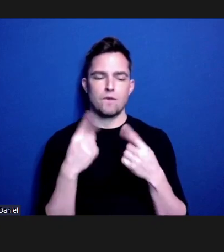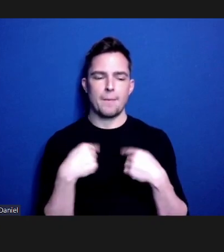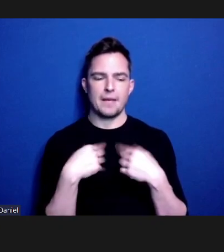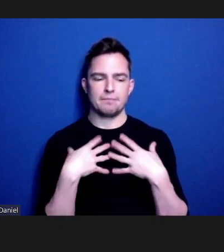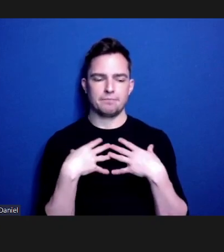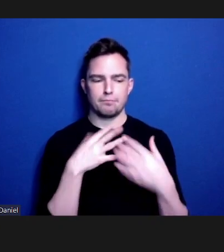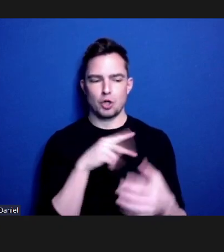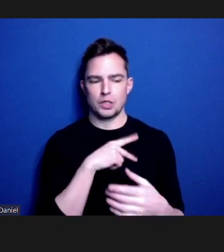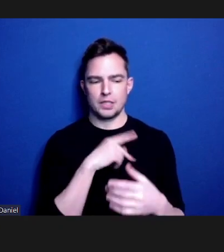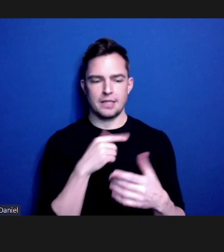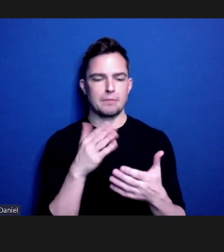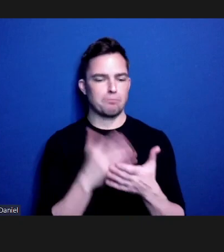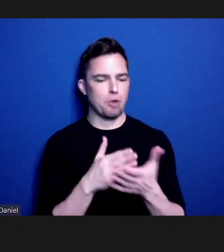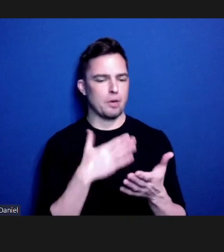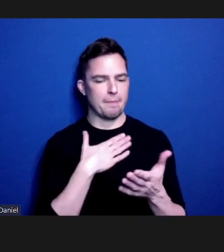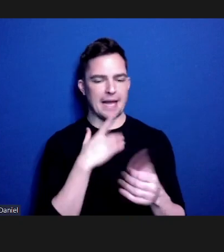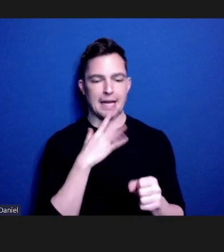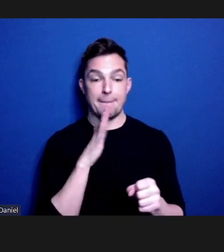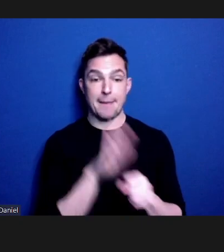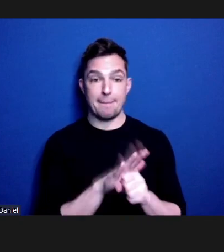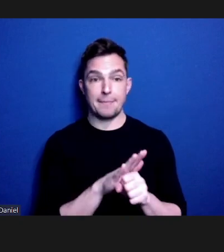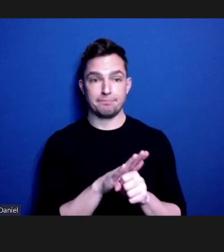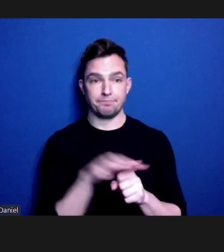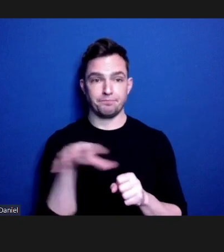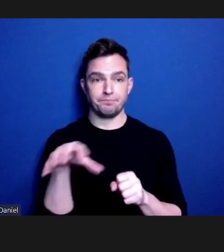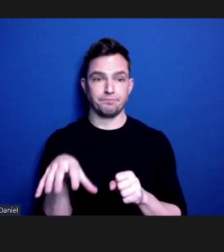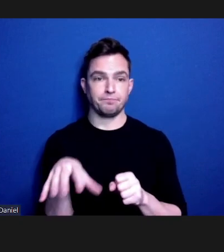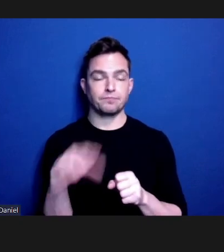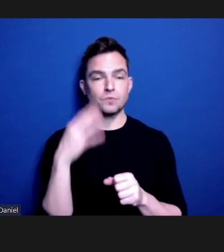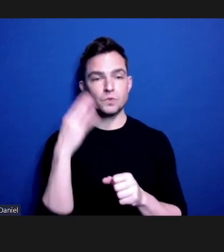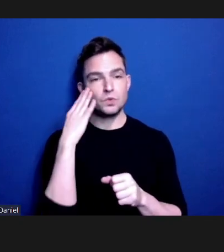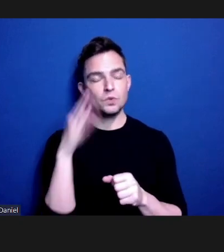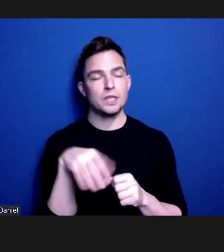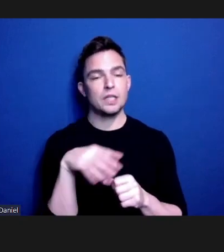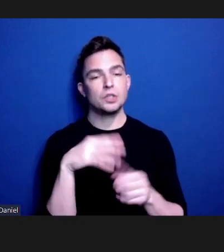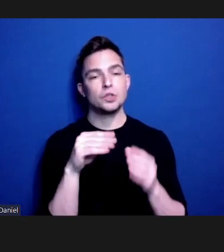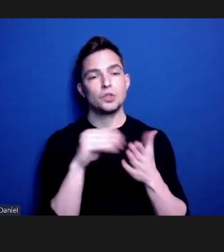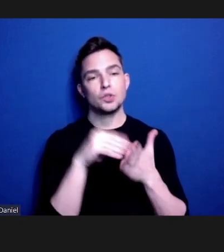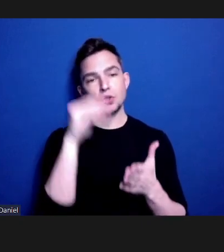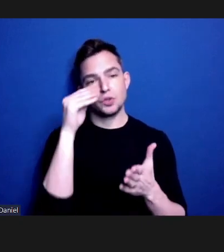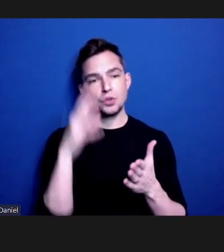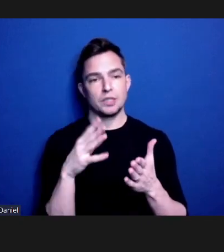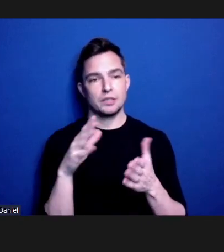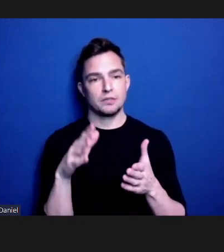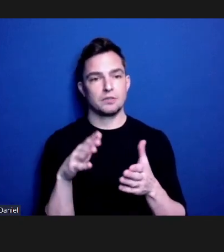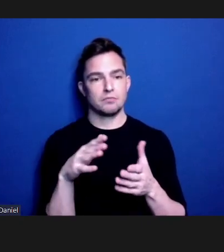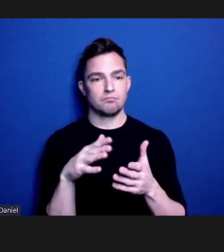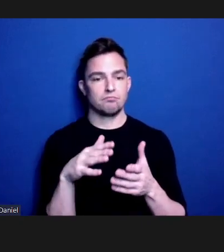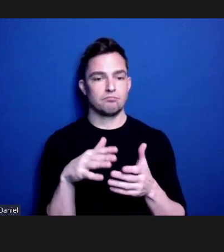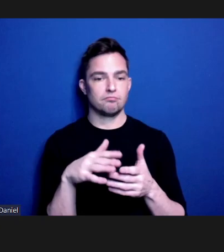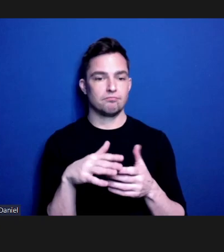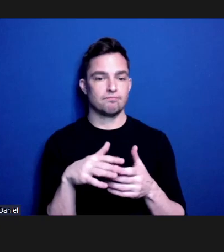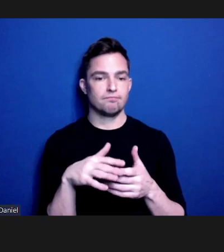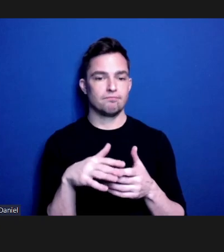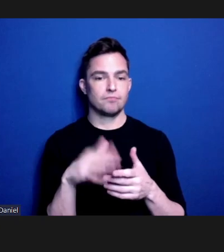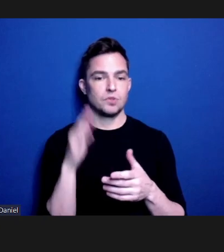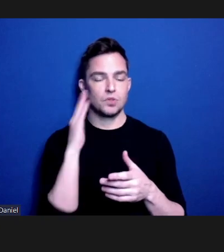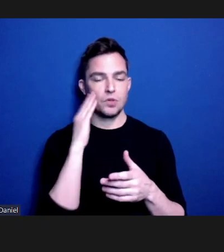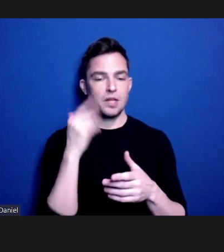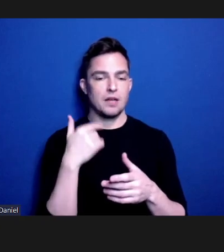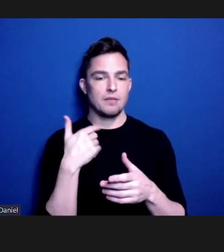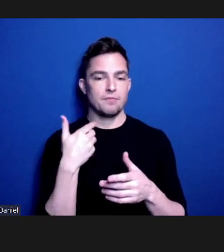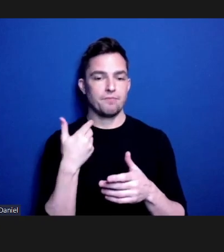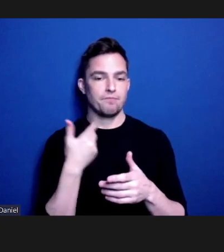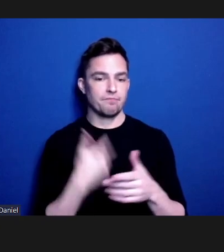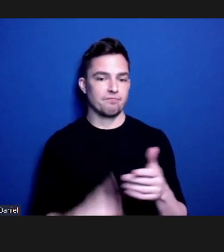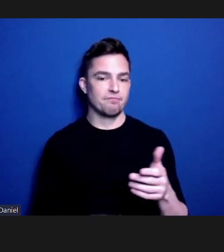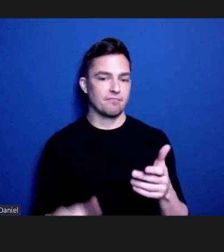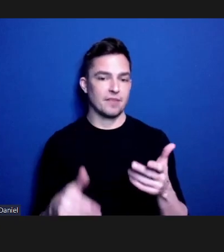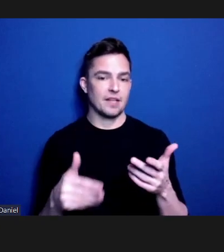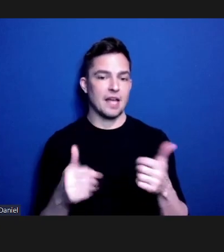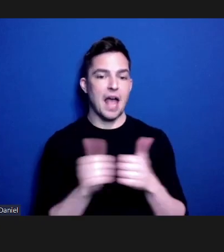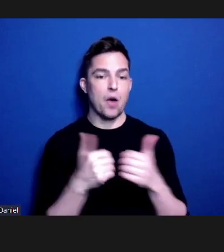part of my commitment in knowing that students, in how I represent students and their families